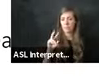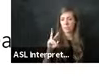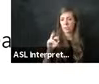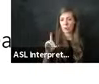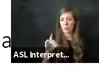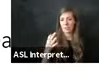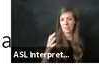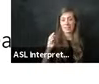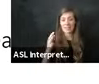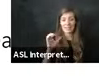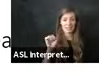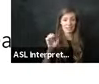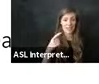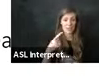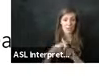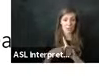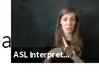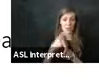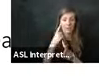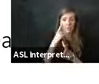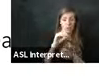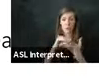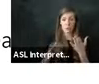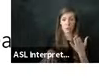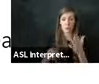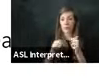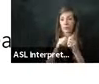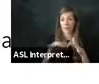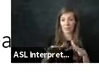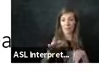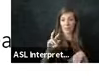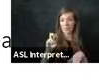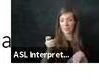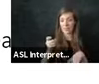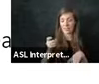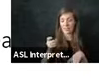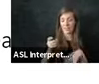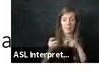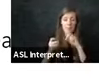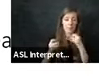among unvaccinated students between the ages of twelve to 17